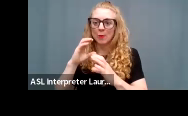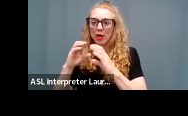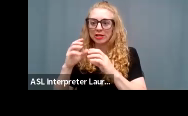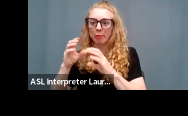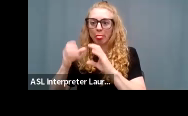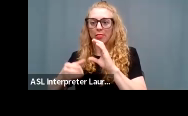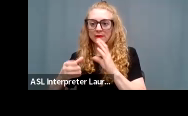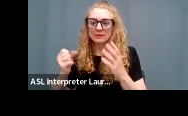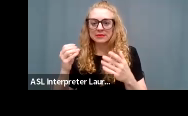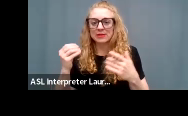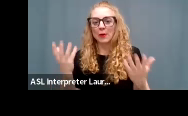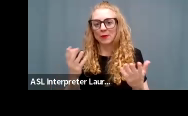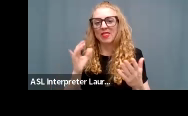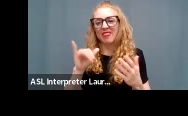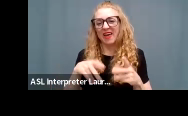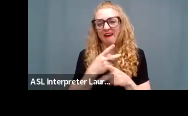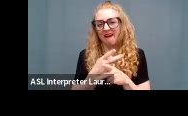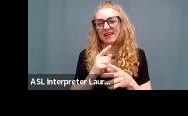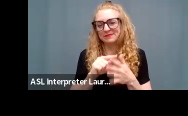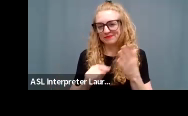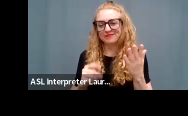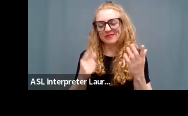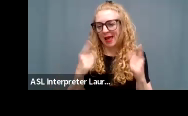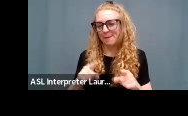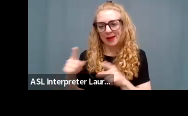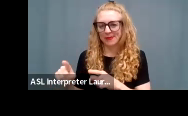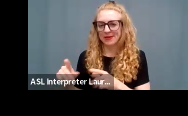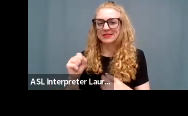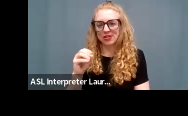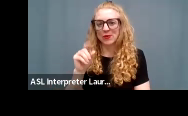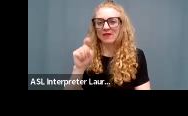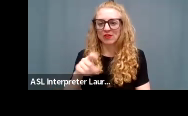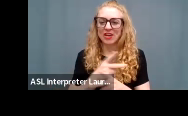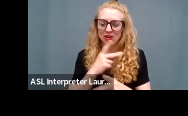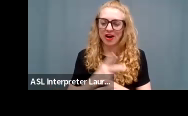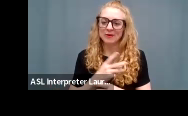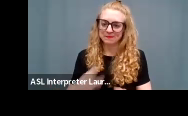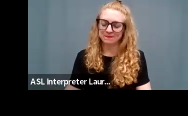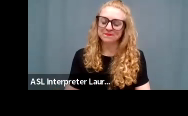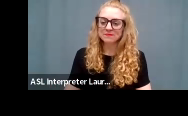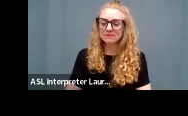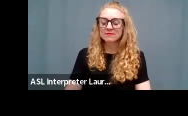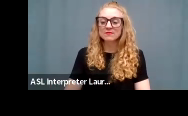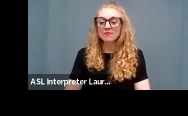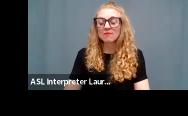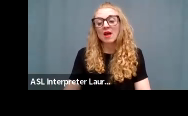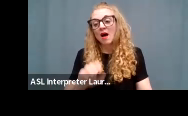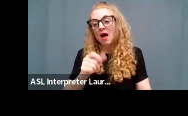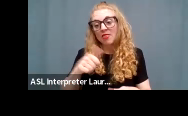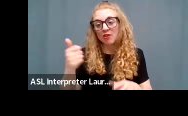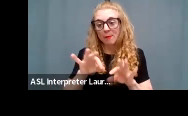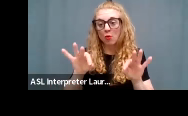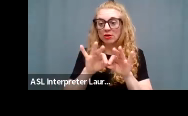just figuring things like that it just happens right so we just need to figure that kind of stuff out and then here's a really important one training anyone else as part of the journey the